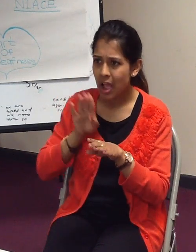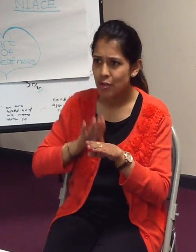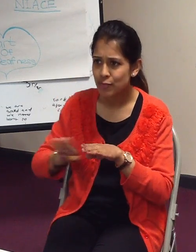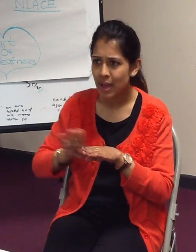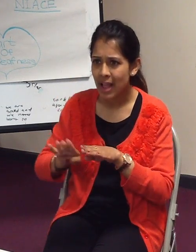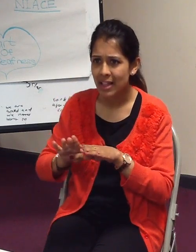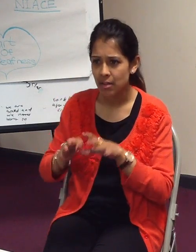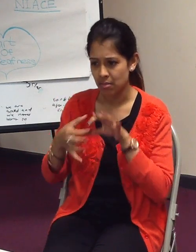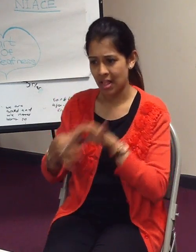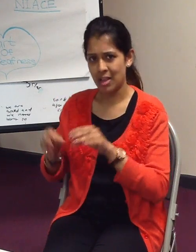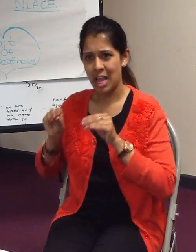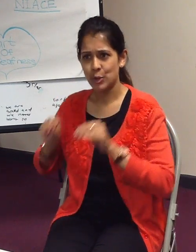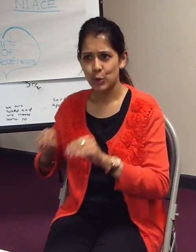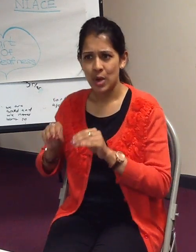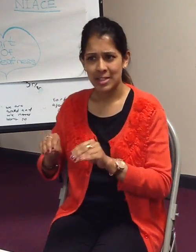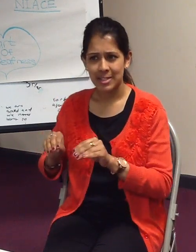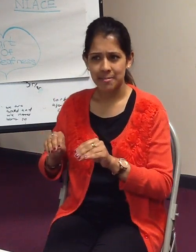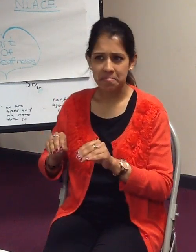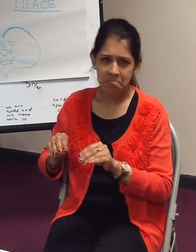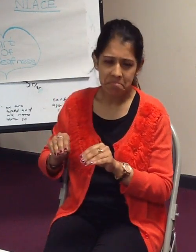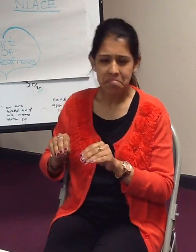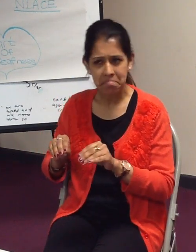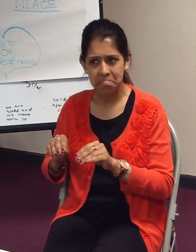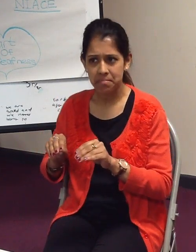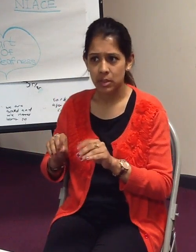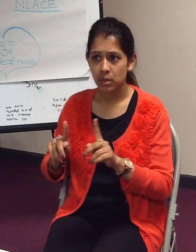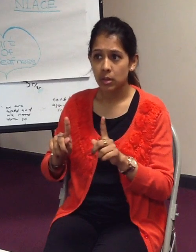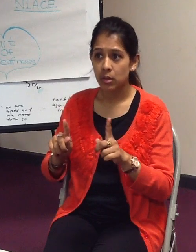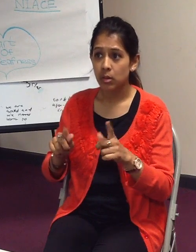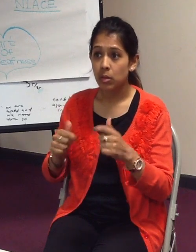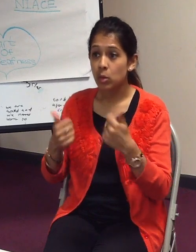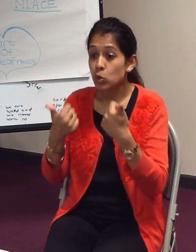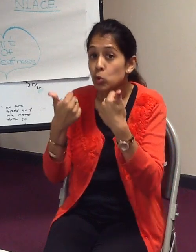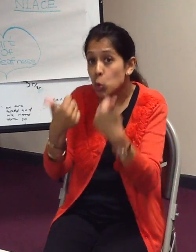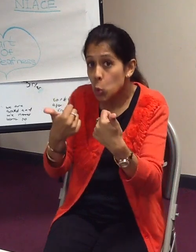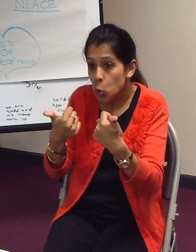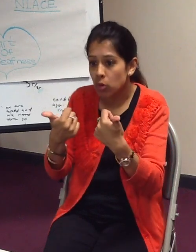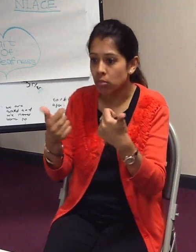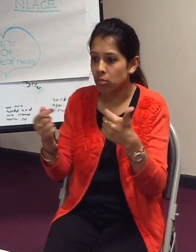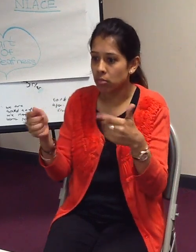questions relating to deaf awareness training within educational bodies.